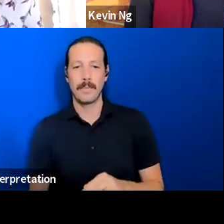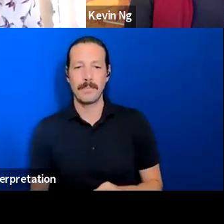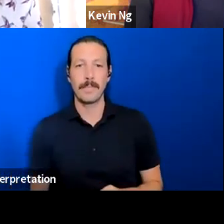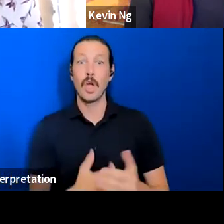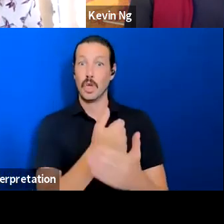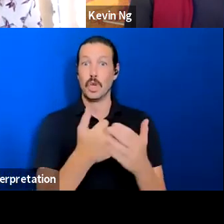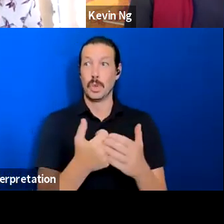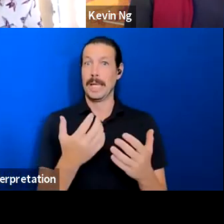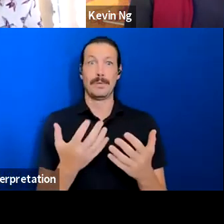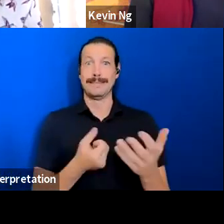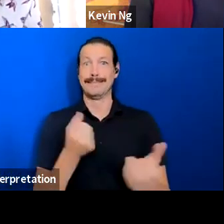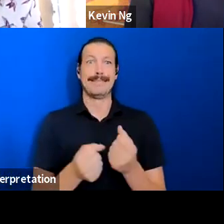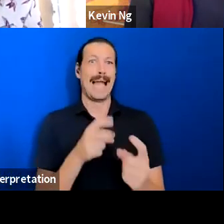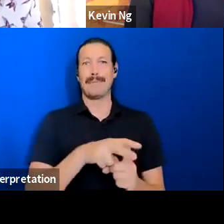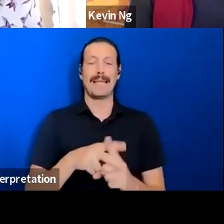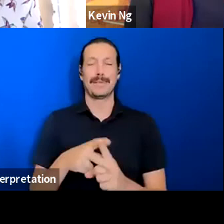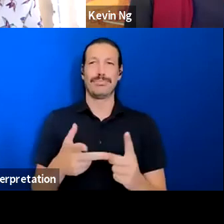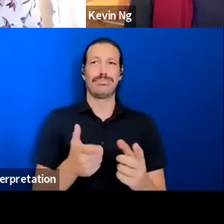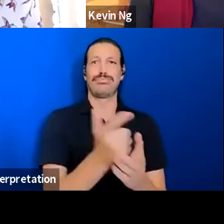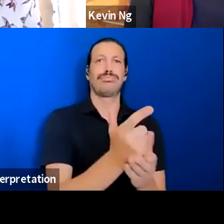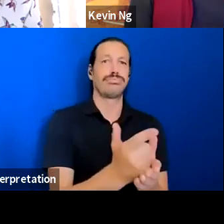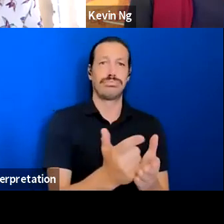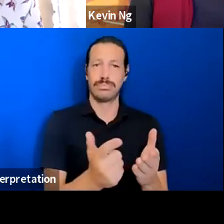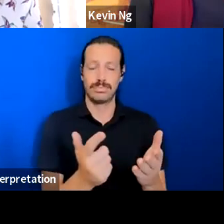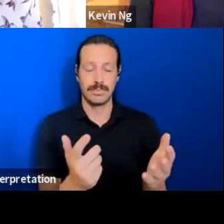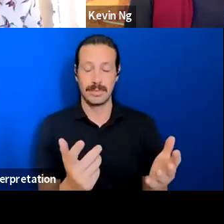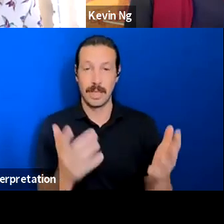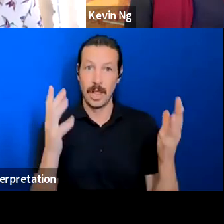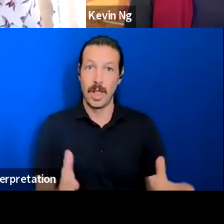the exact success rate but please don't be discouraged from applying because of that.